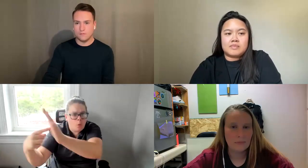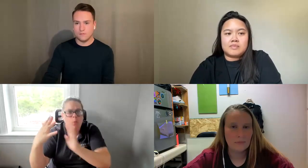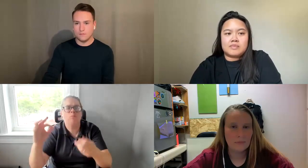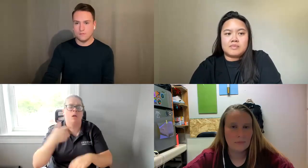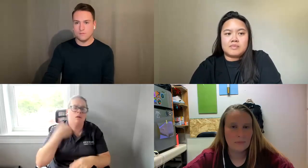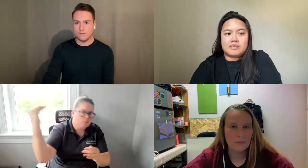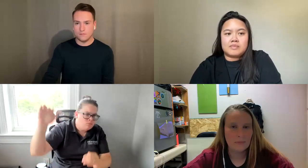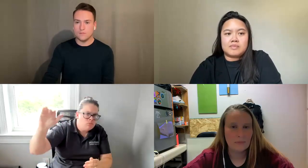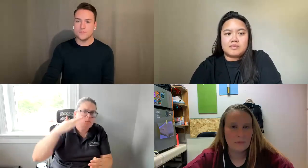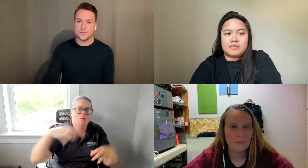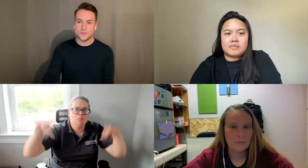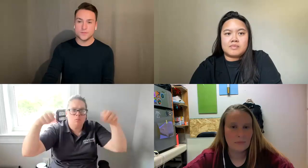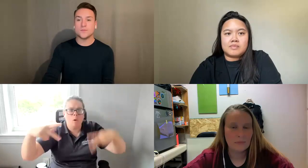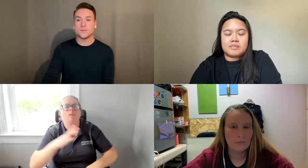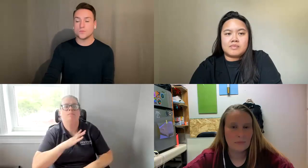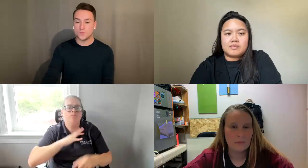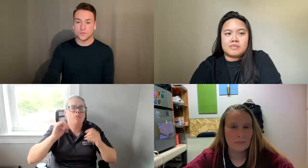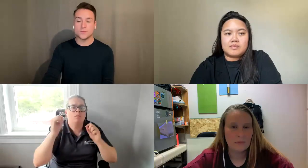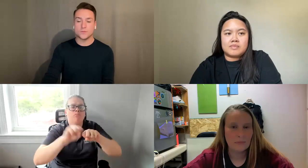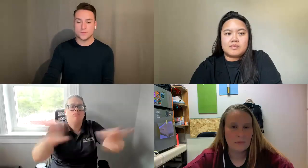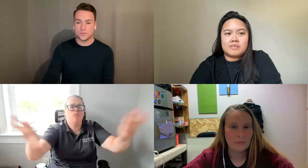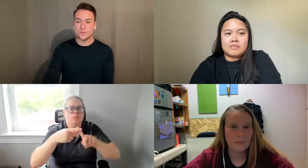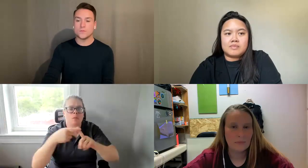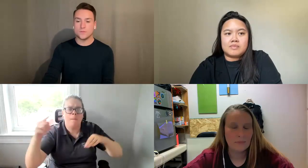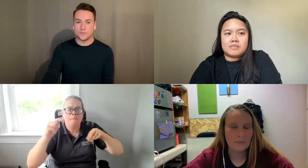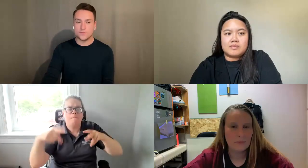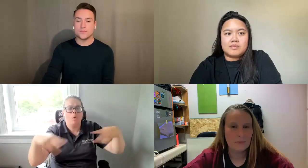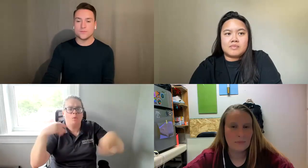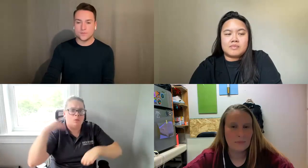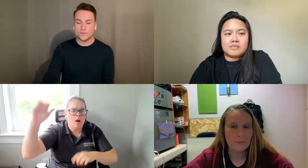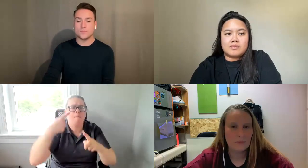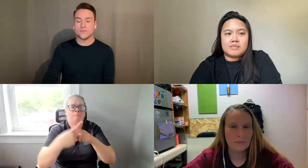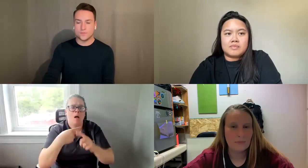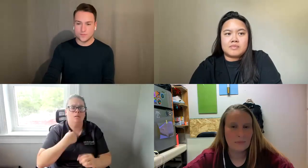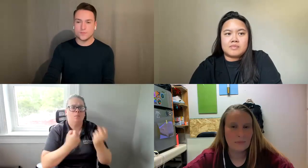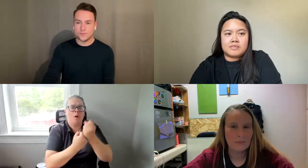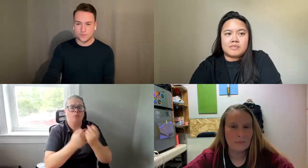We were brought in for interviews so we can get our attention into the community.